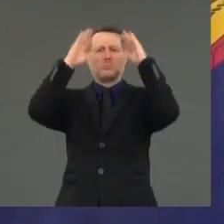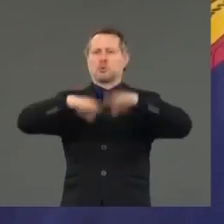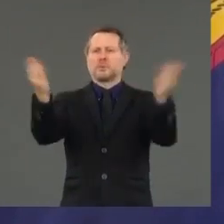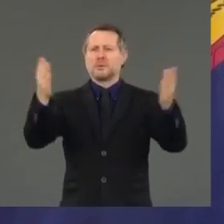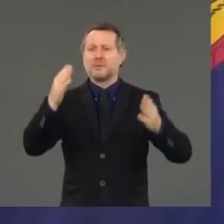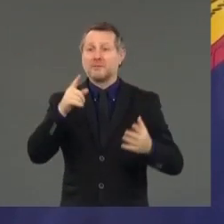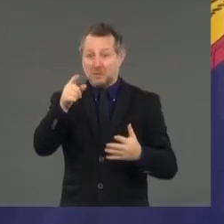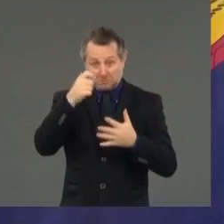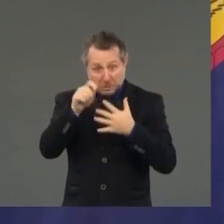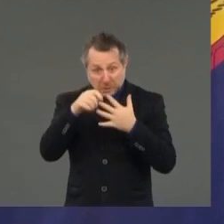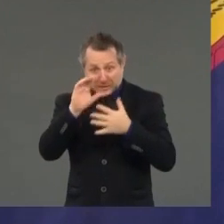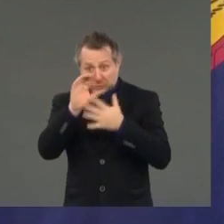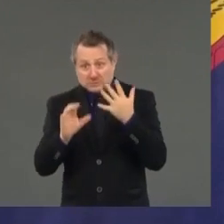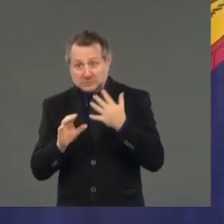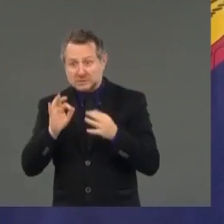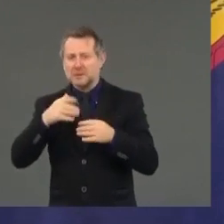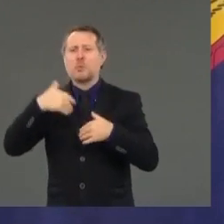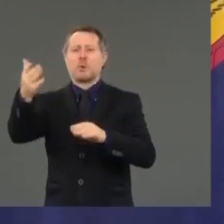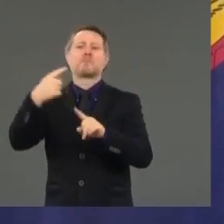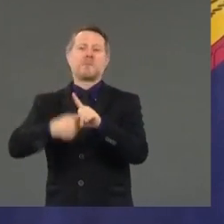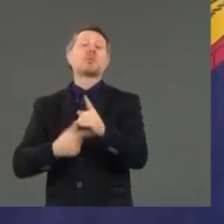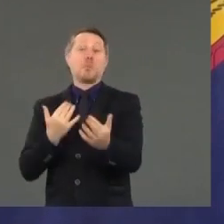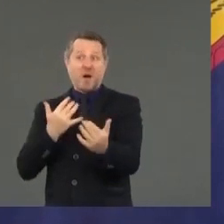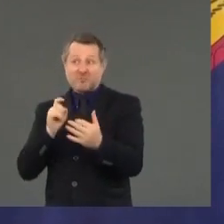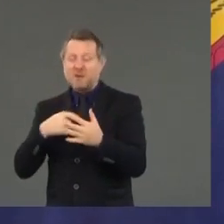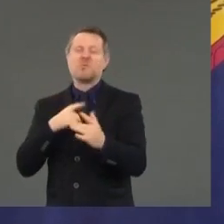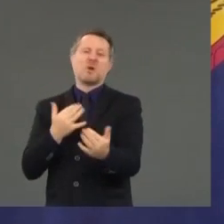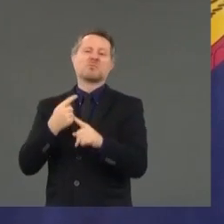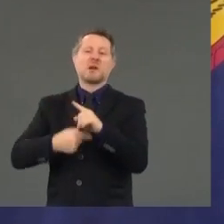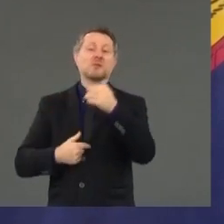IF YOU MAKE THEM IN A MONTH,